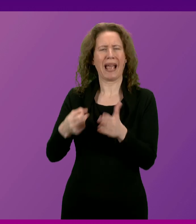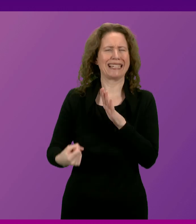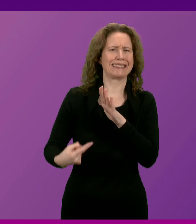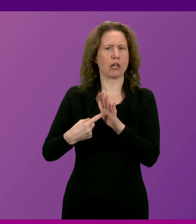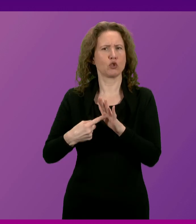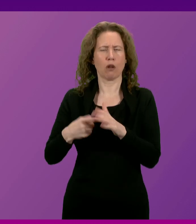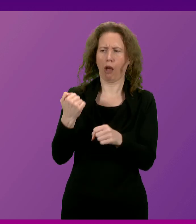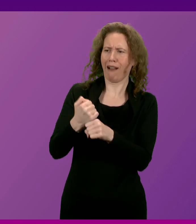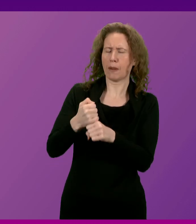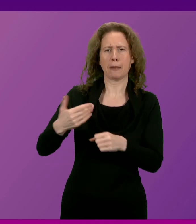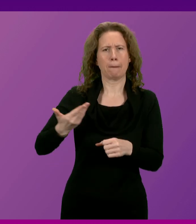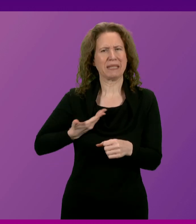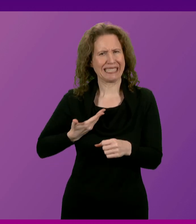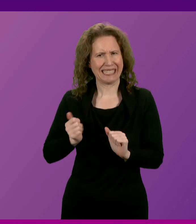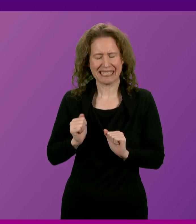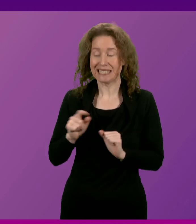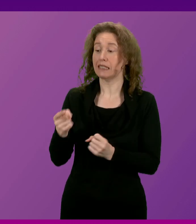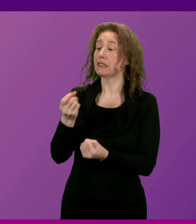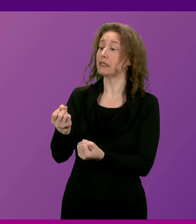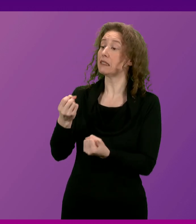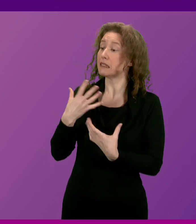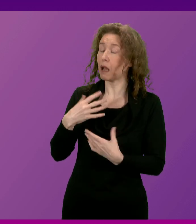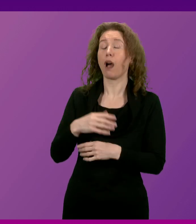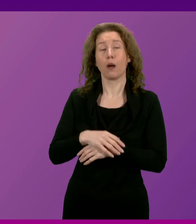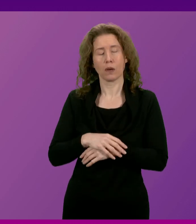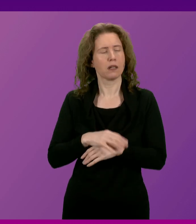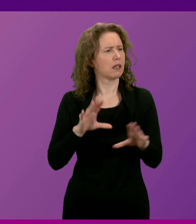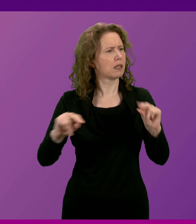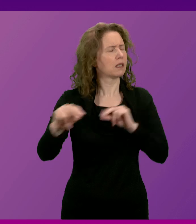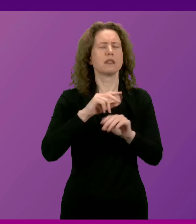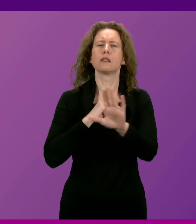business”— He tells us that they were about the “social impact” of investment—